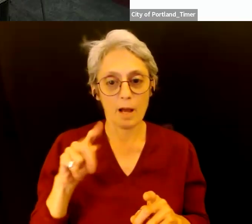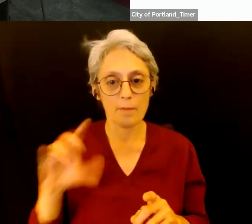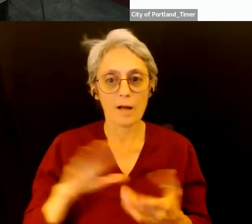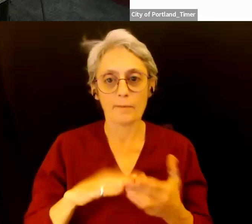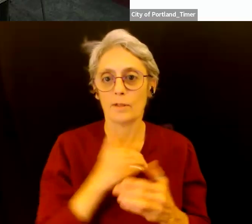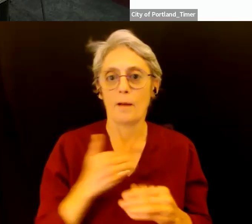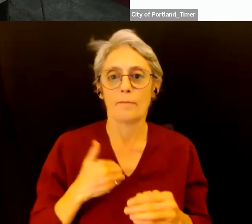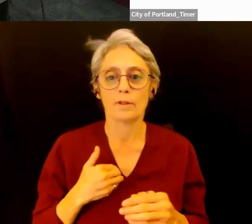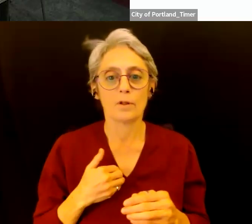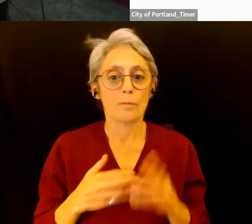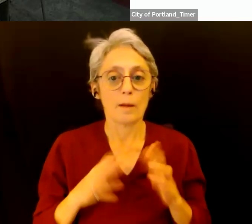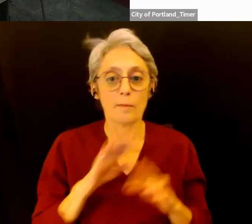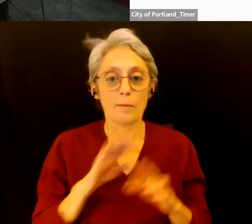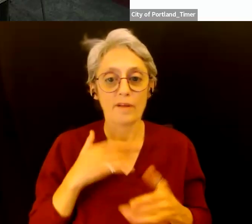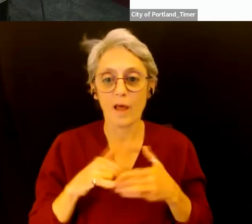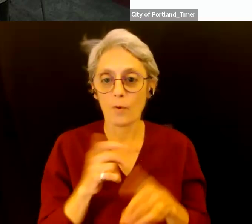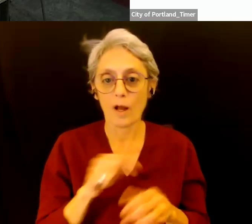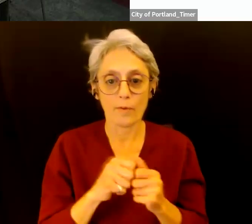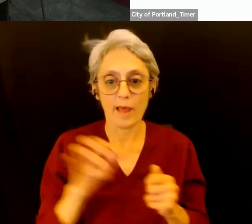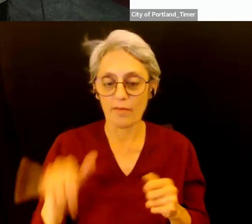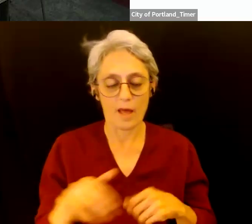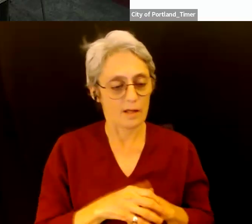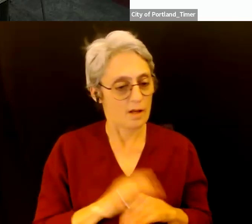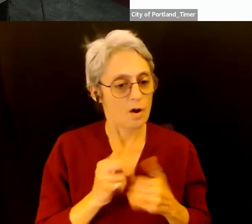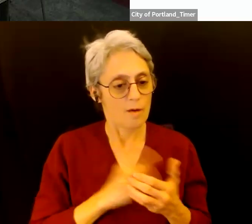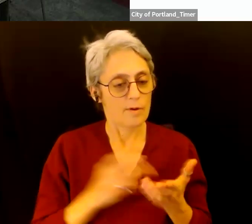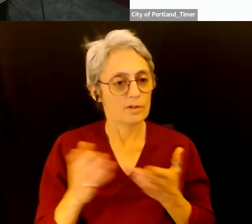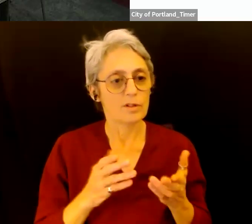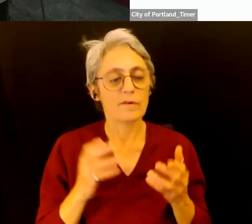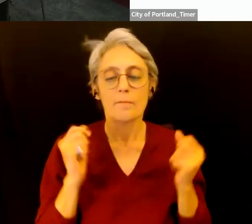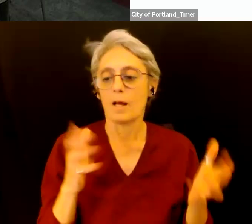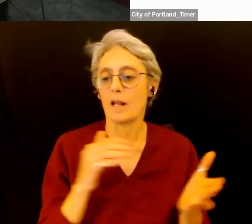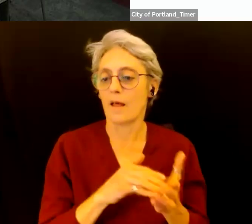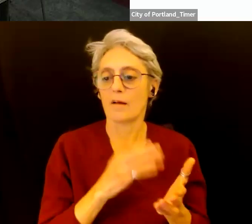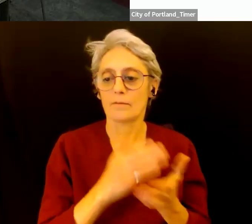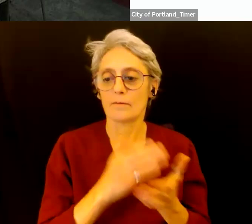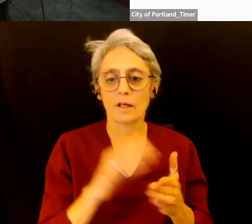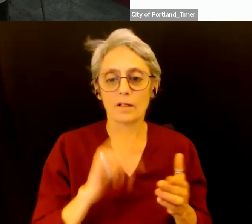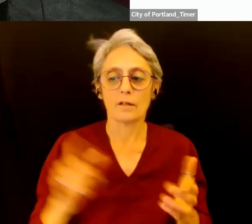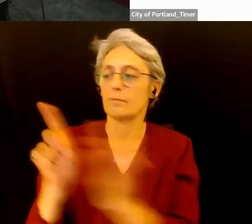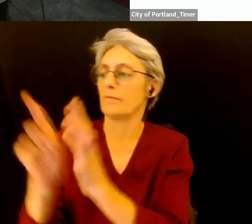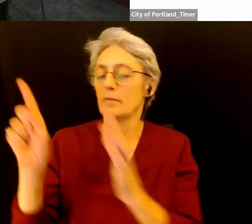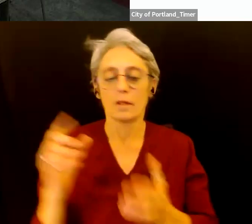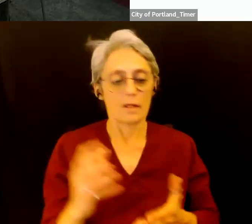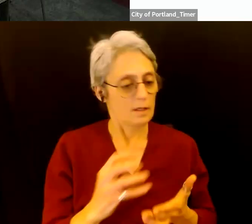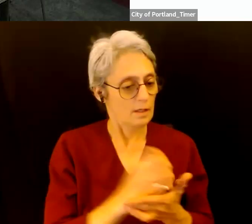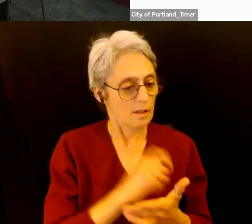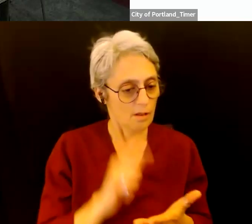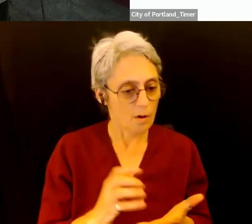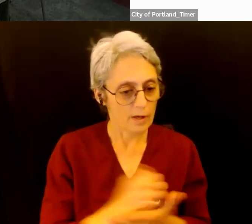All of these programs serve thousands of marginalized, low-income youth and families and provide workforce development opportunities to teens and young adults.